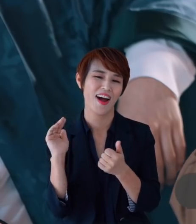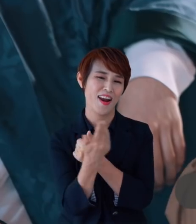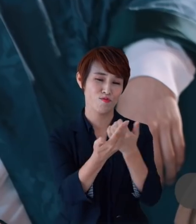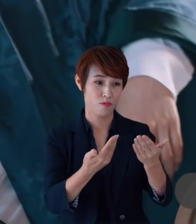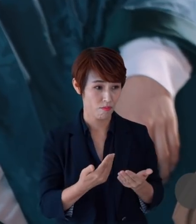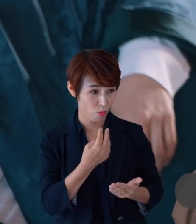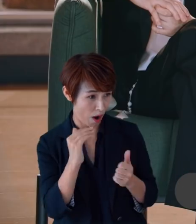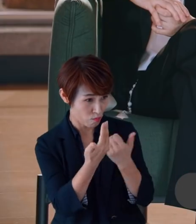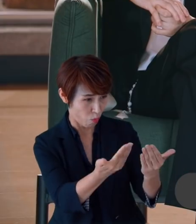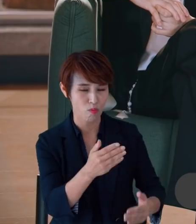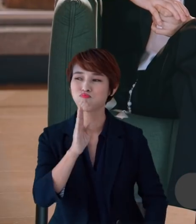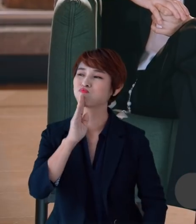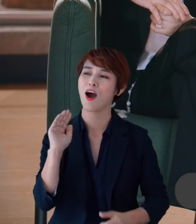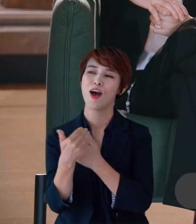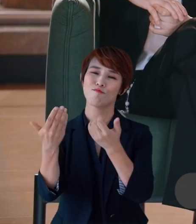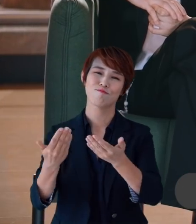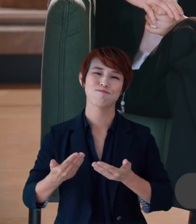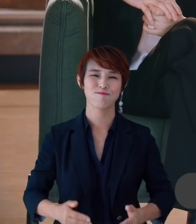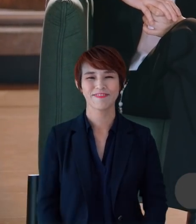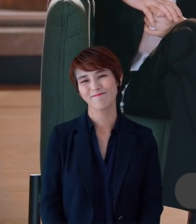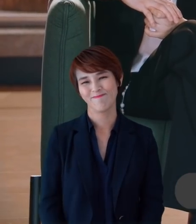V: Does Seoul hug you? Jung Kook: It does. Its hugging me even now.